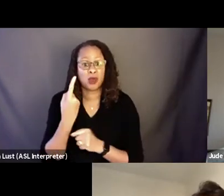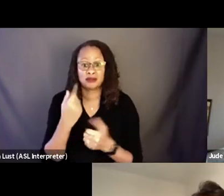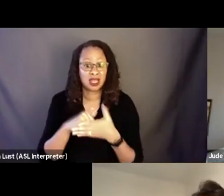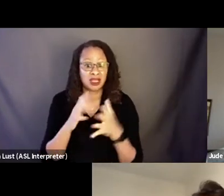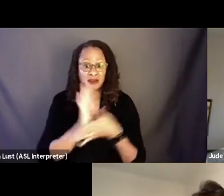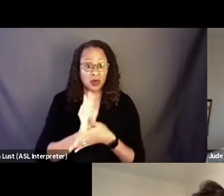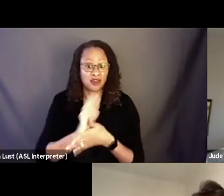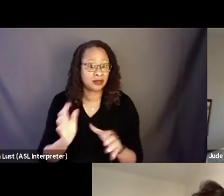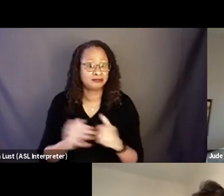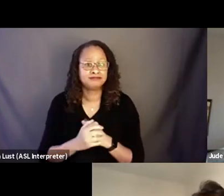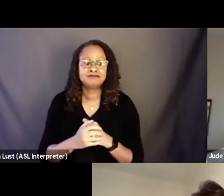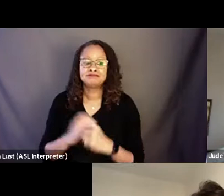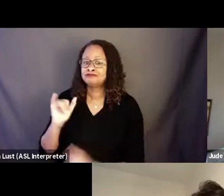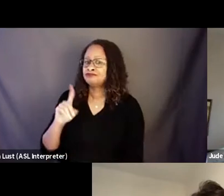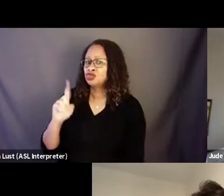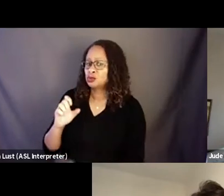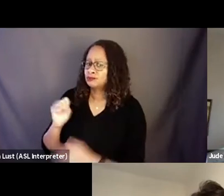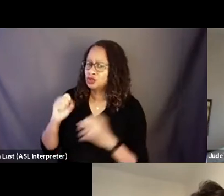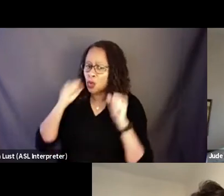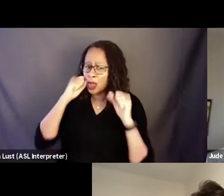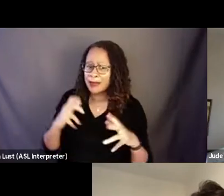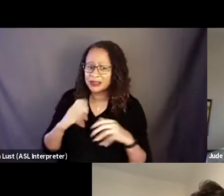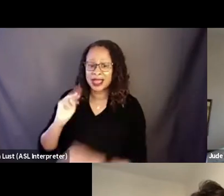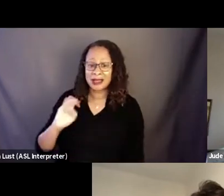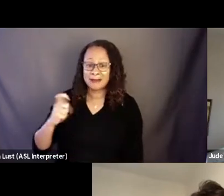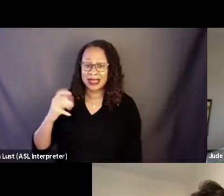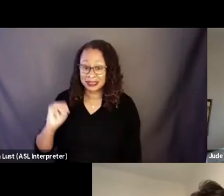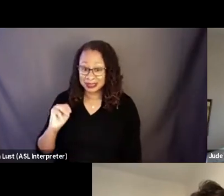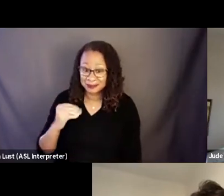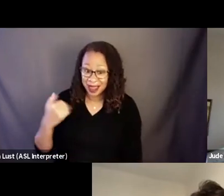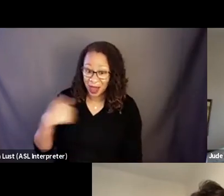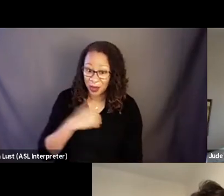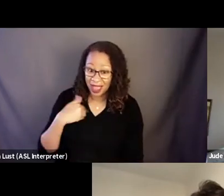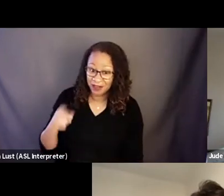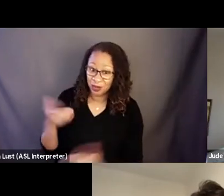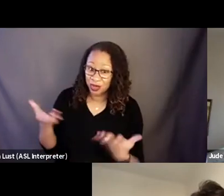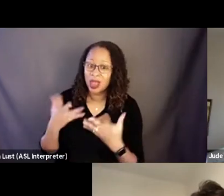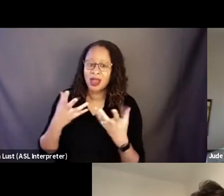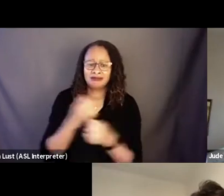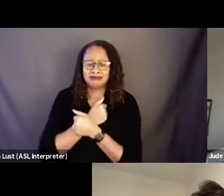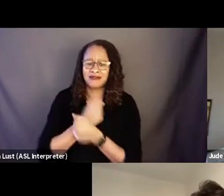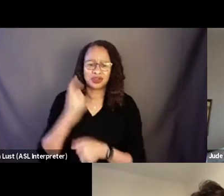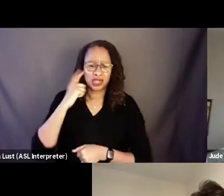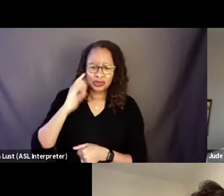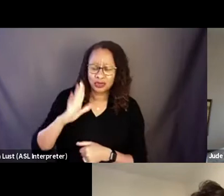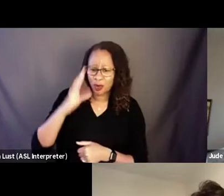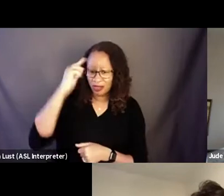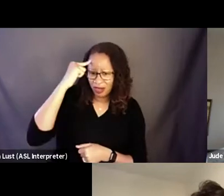So amazing. Maxim, since we have you, I'd love to hear what your thoughts were when David first approached you